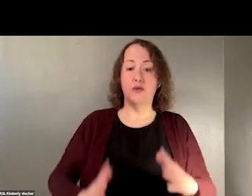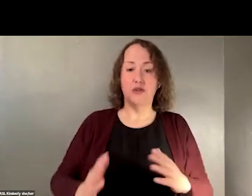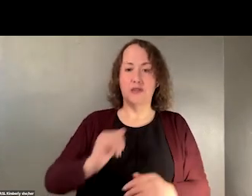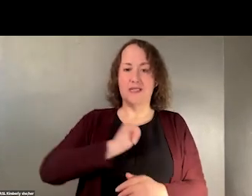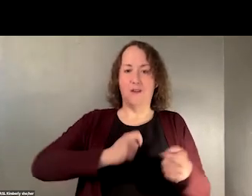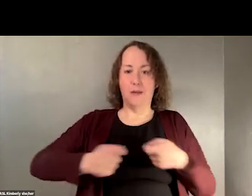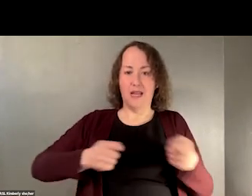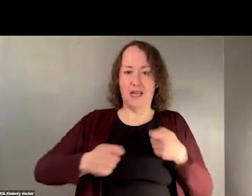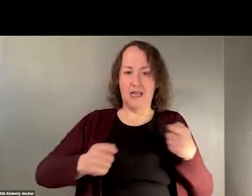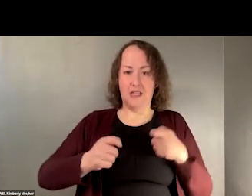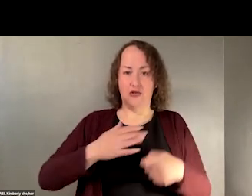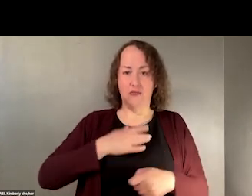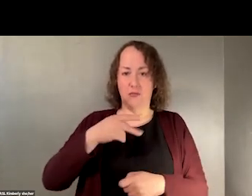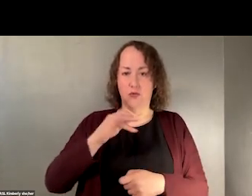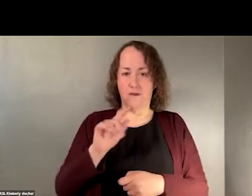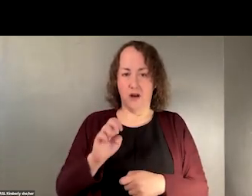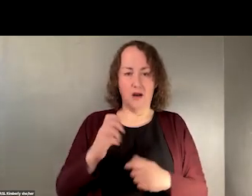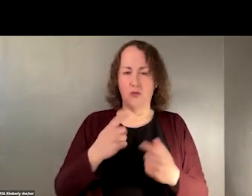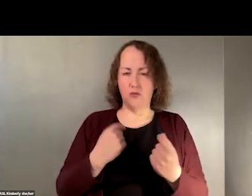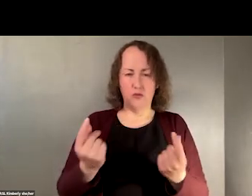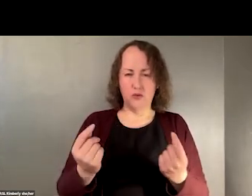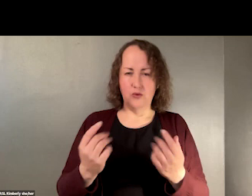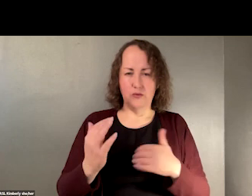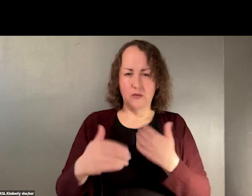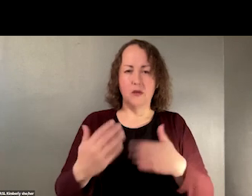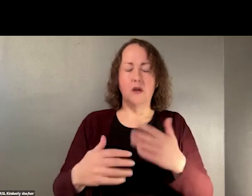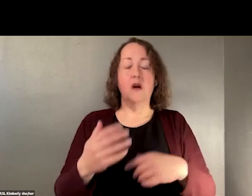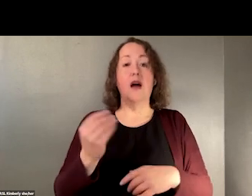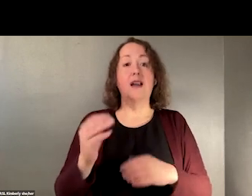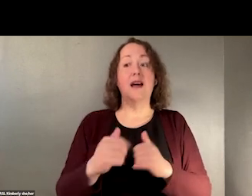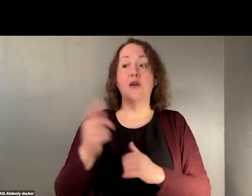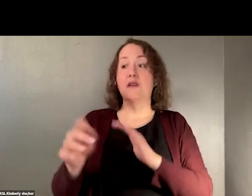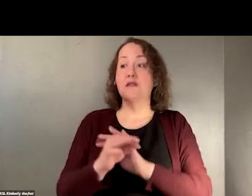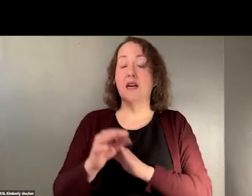and how they can select options for their gender.